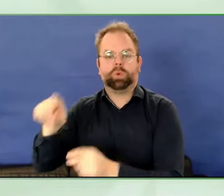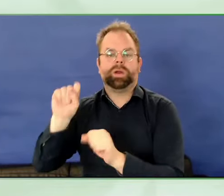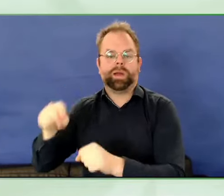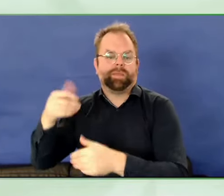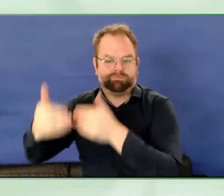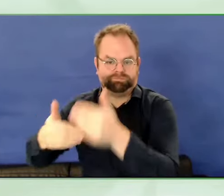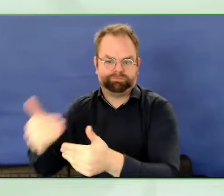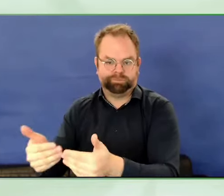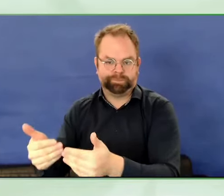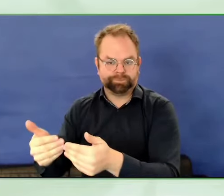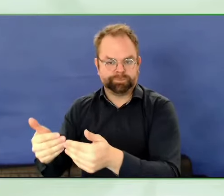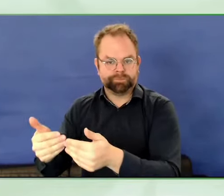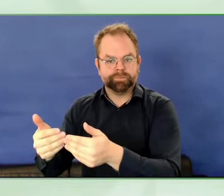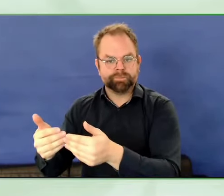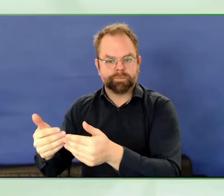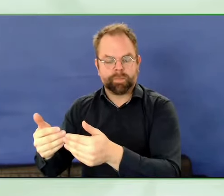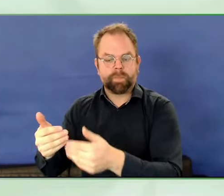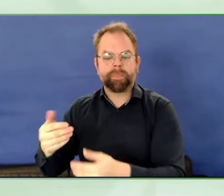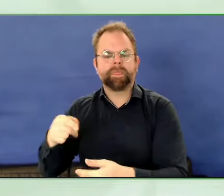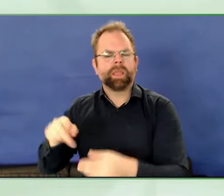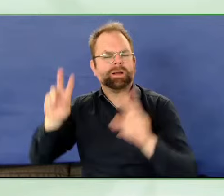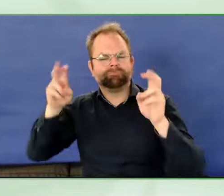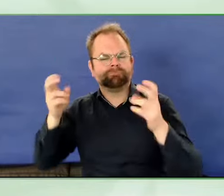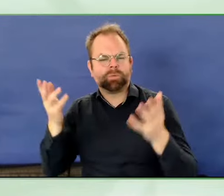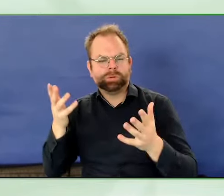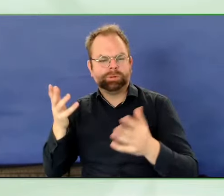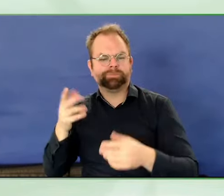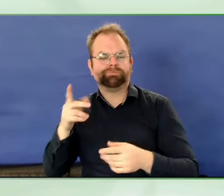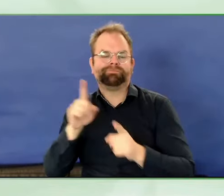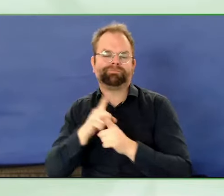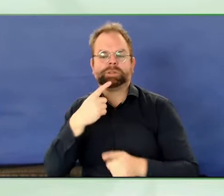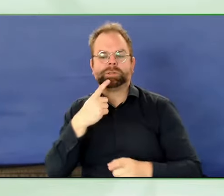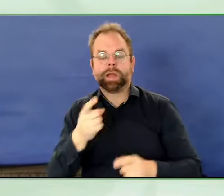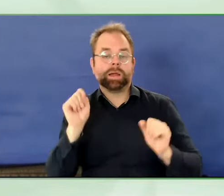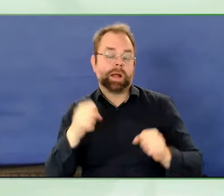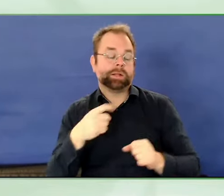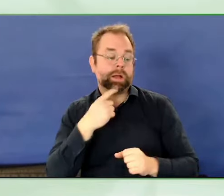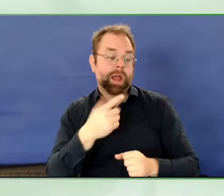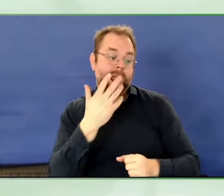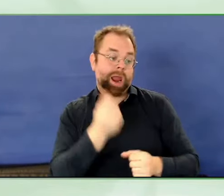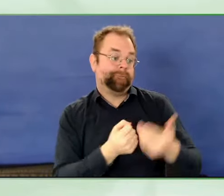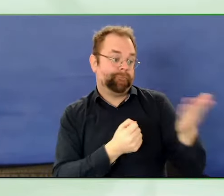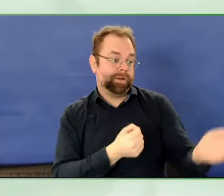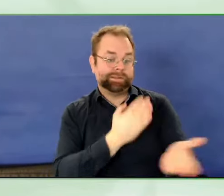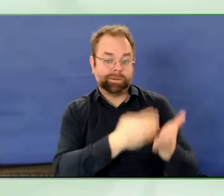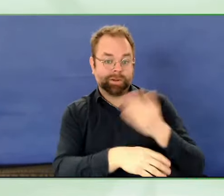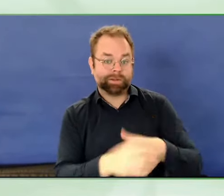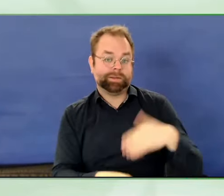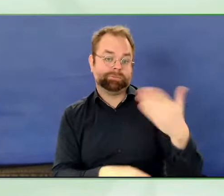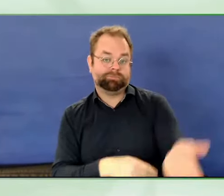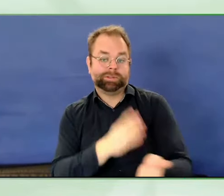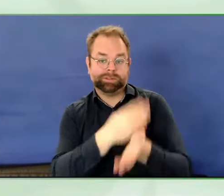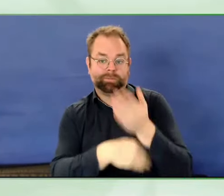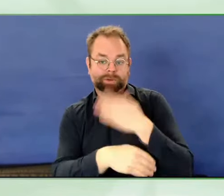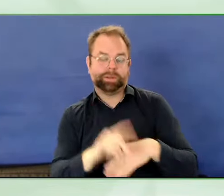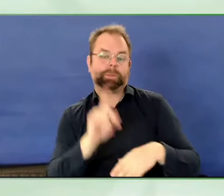are a range of access methods and anybody can choose any of those based on your context.